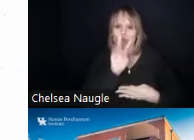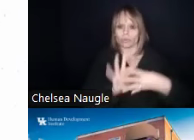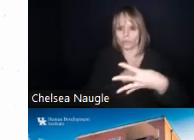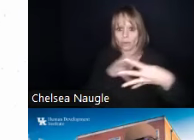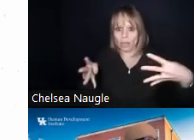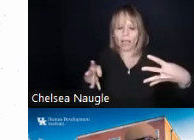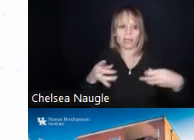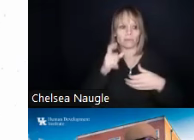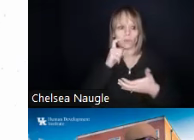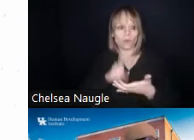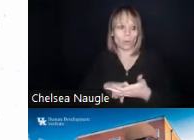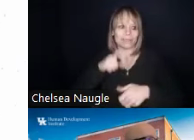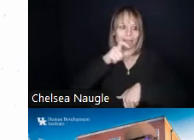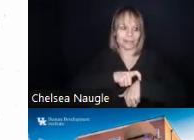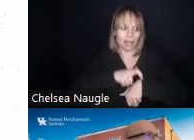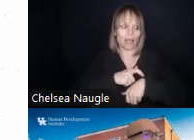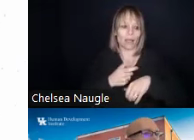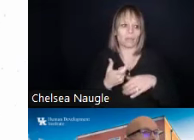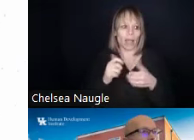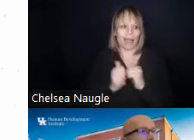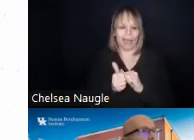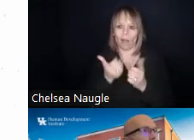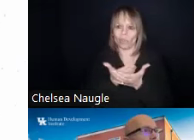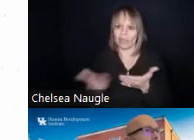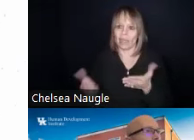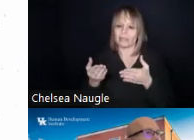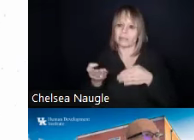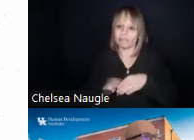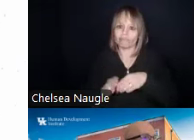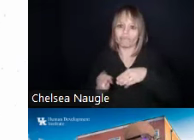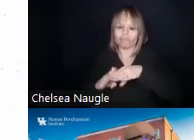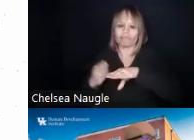things improved along with the significance levels of those improvements. Um, basically I've now hit